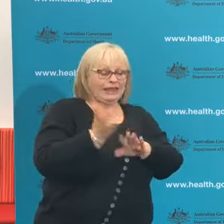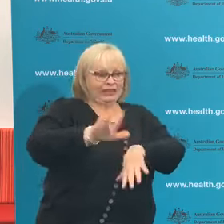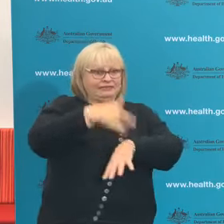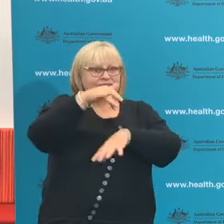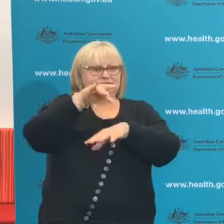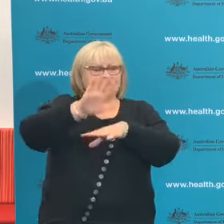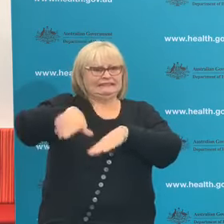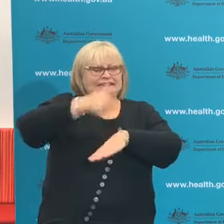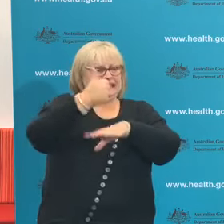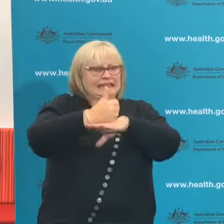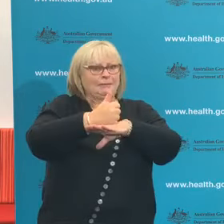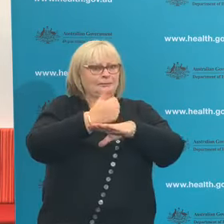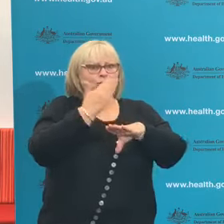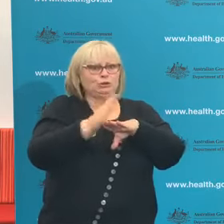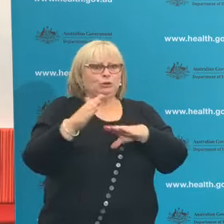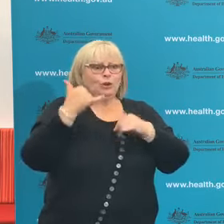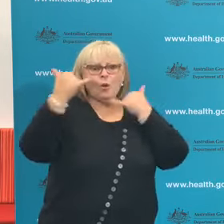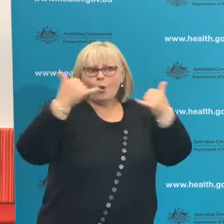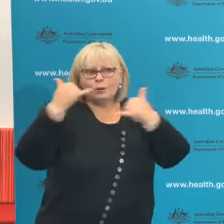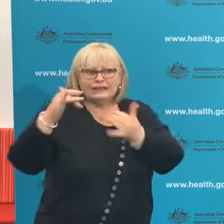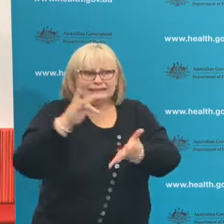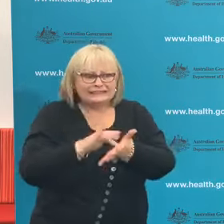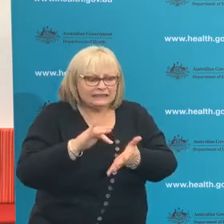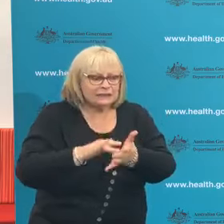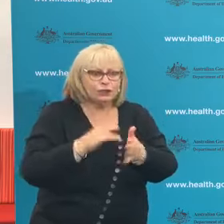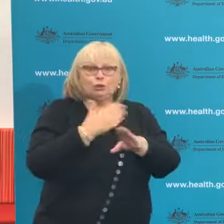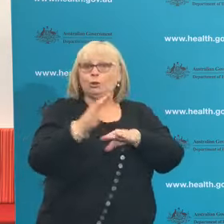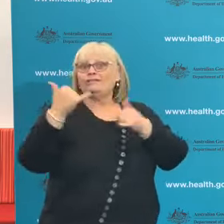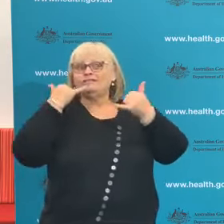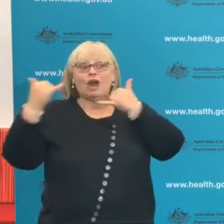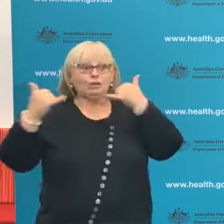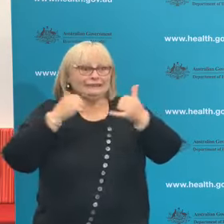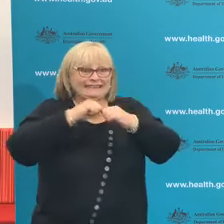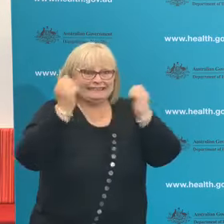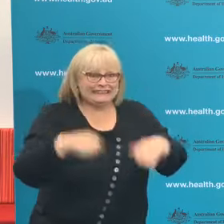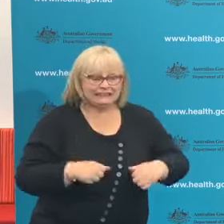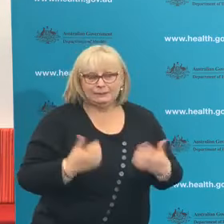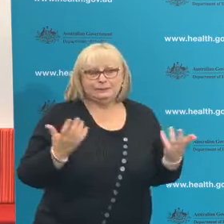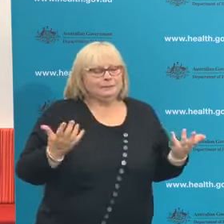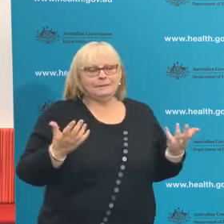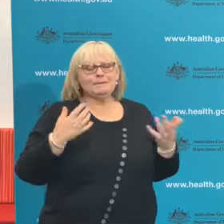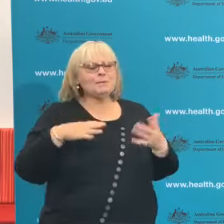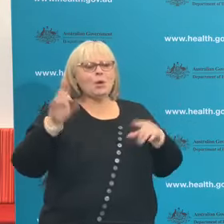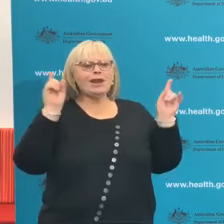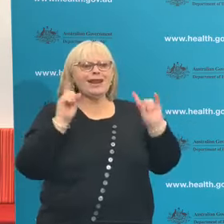set up new systems and at the moment because the epidemiology is pretty good